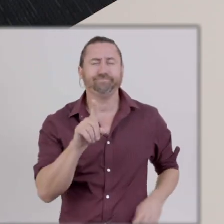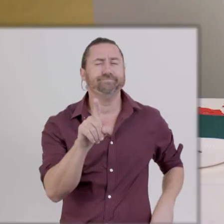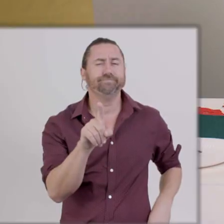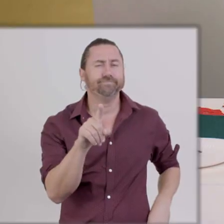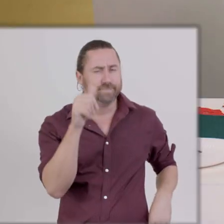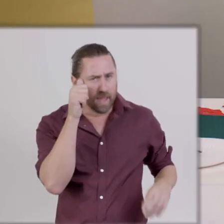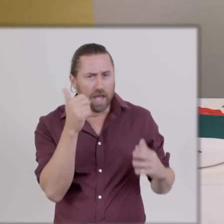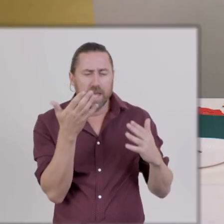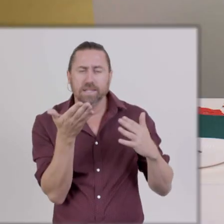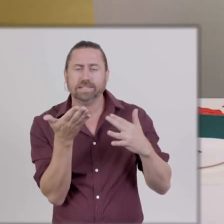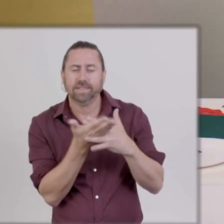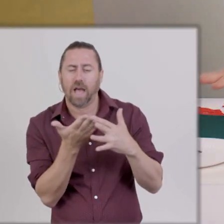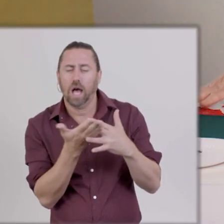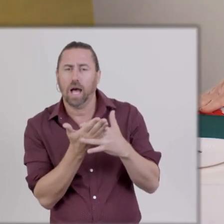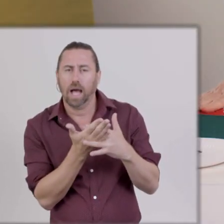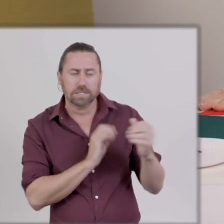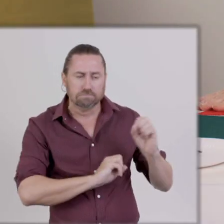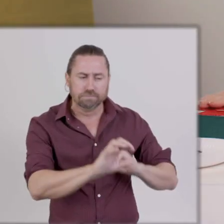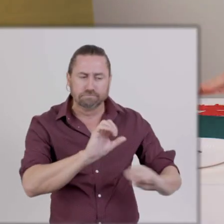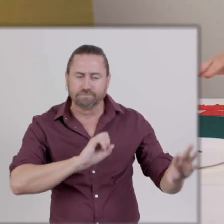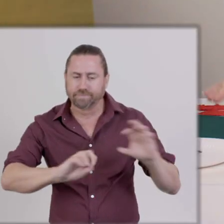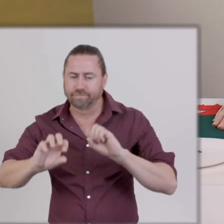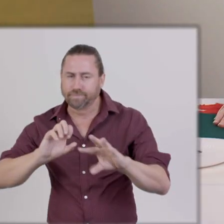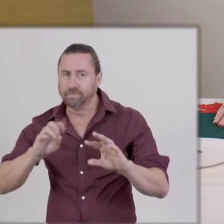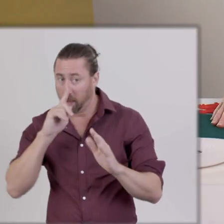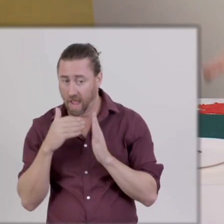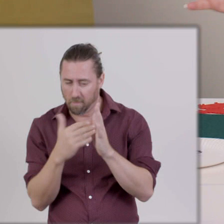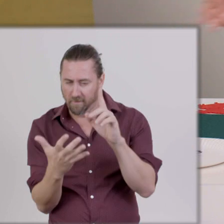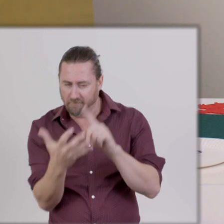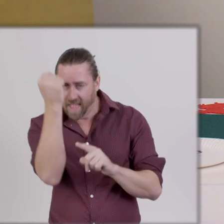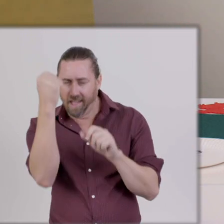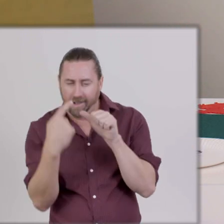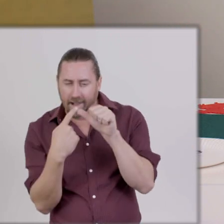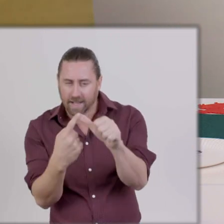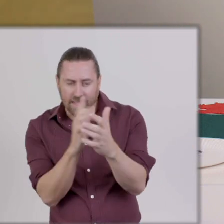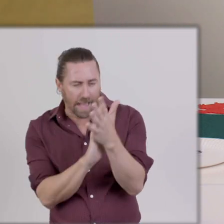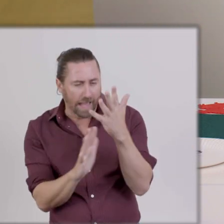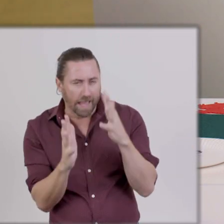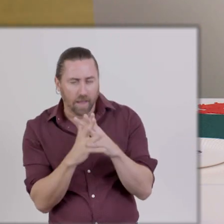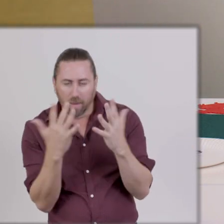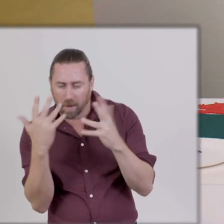Let's use our knowledge of dividing to solve the farmer's problem.